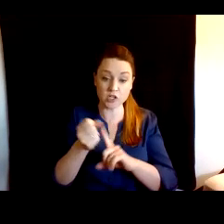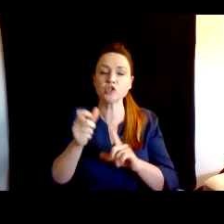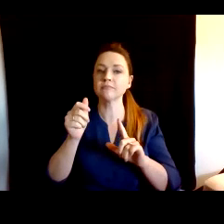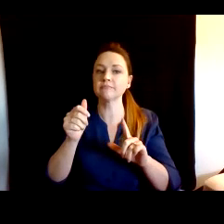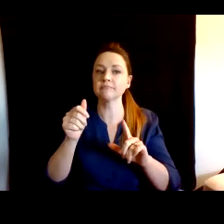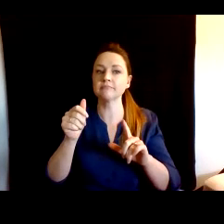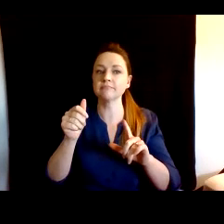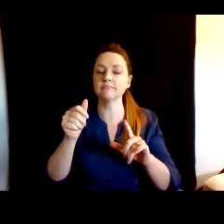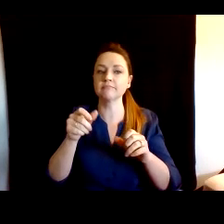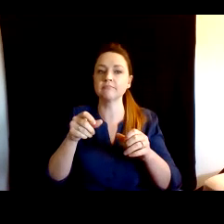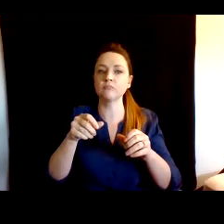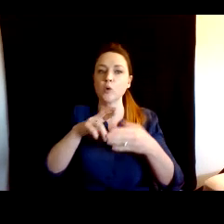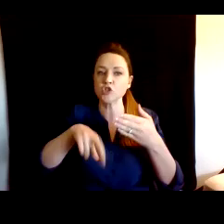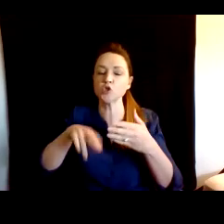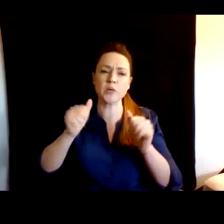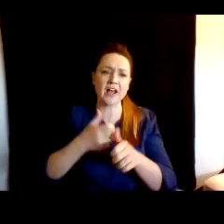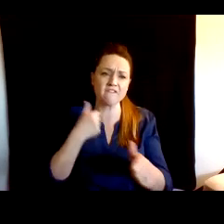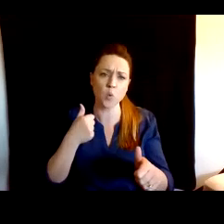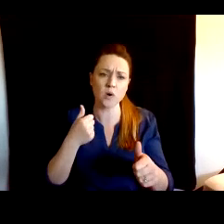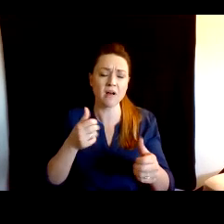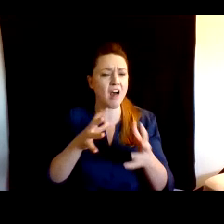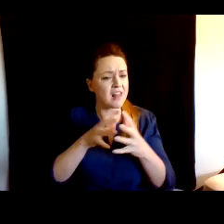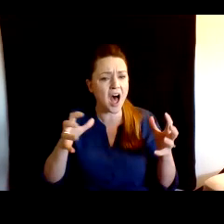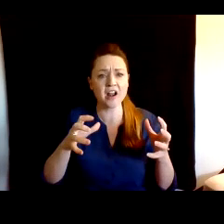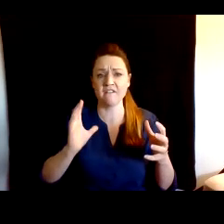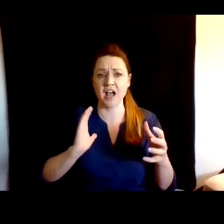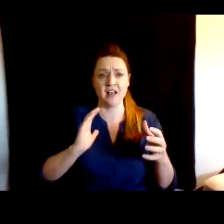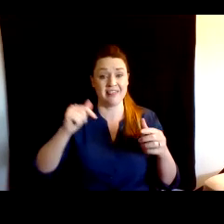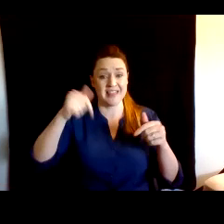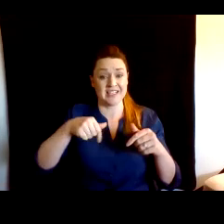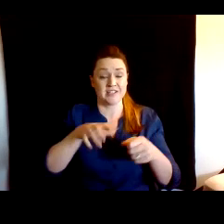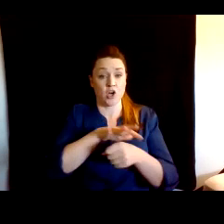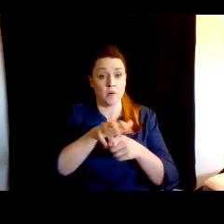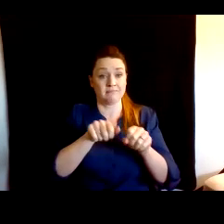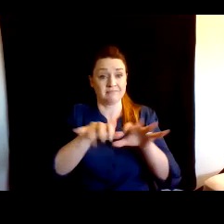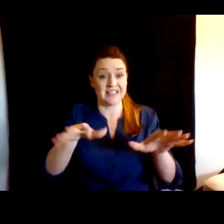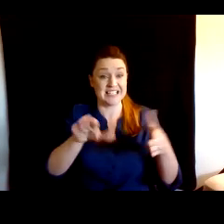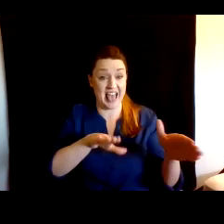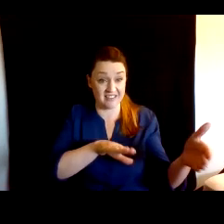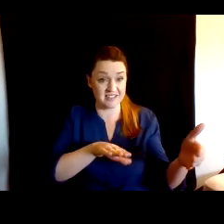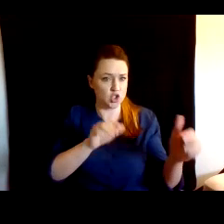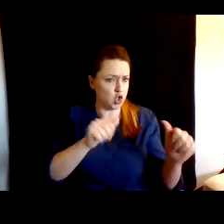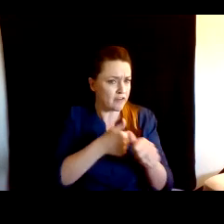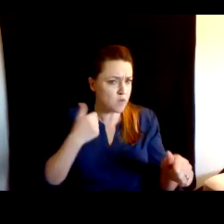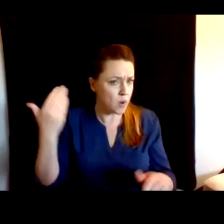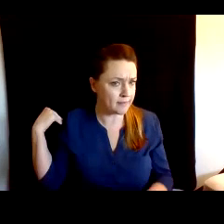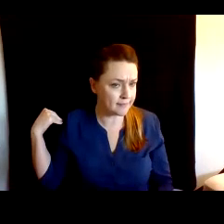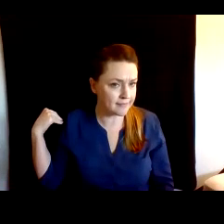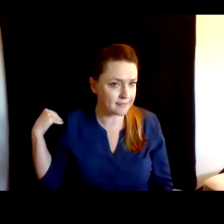So many of the COVID-19 related deaths were avoidable. Inaccessible access to information during disasters is avoidable.